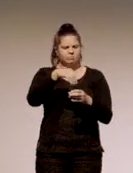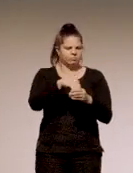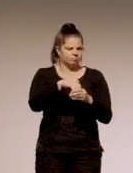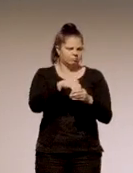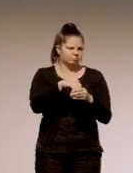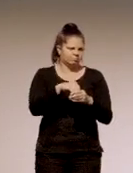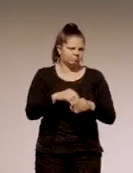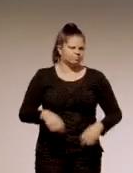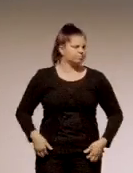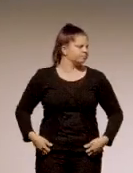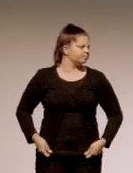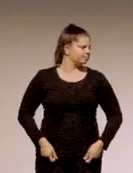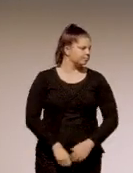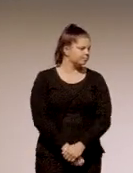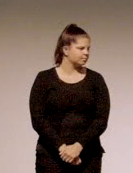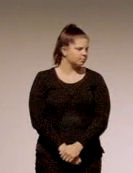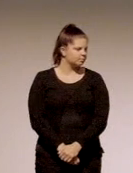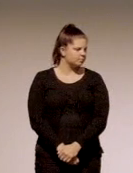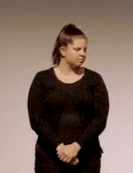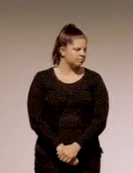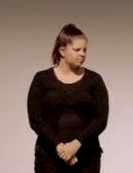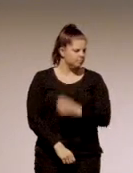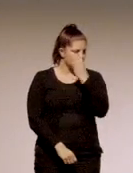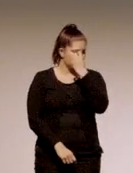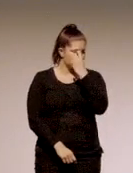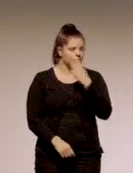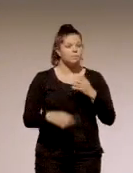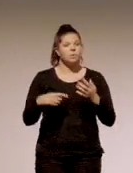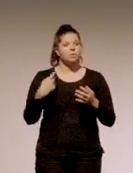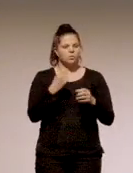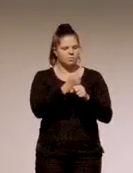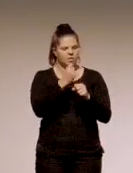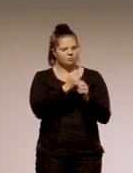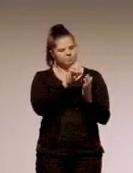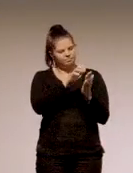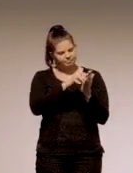a day to day basis who are considering. And so we created this policy and that was great.